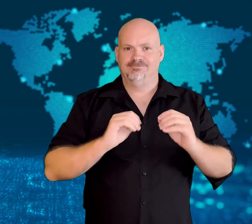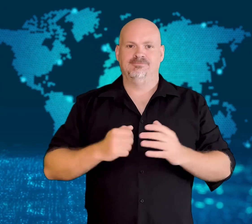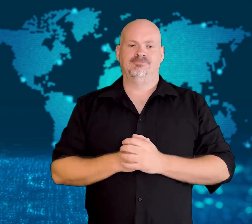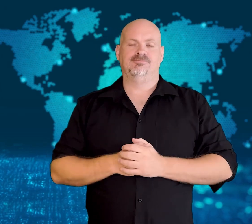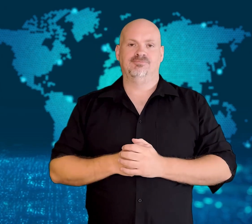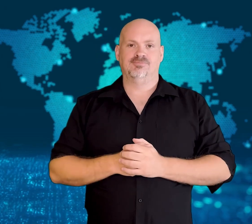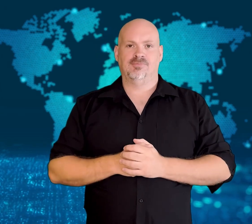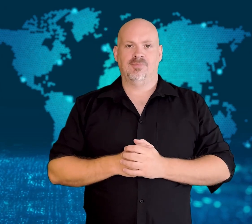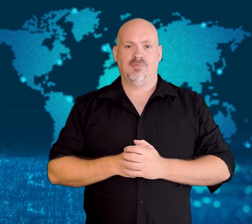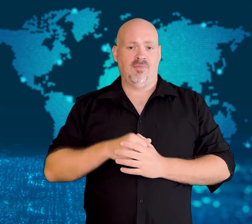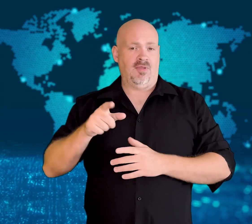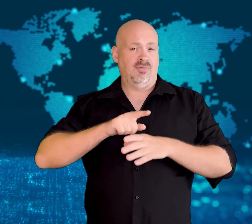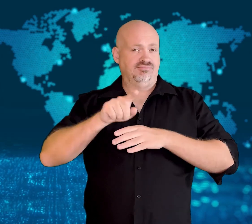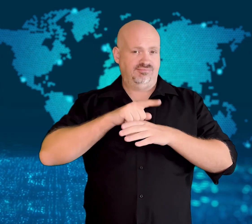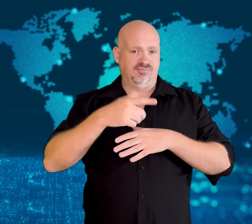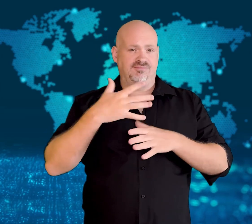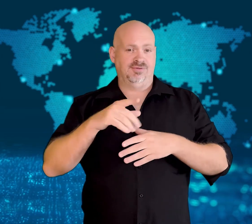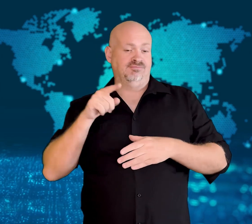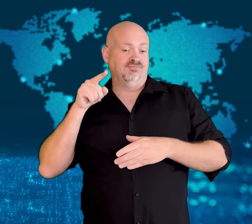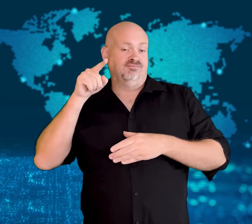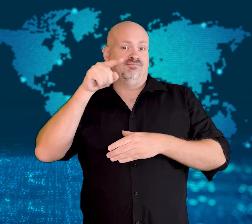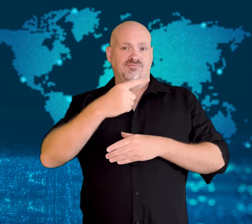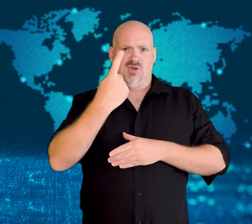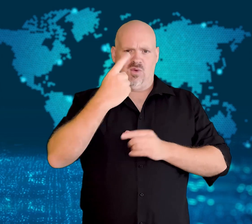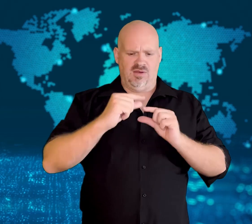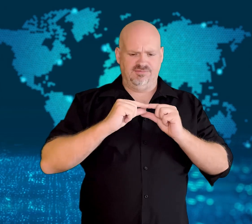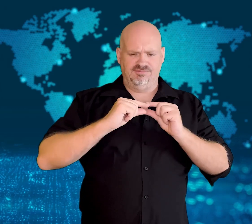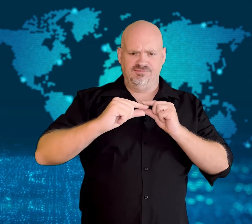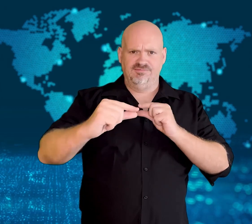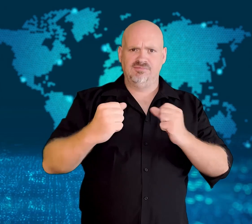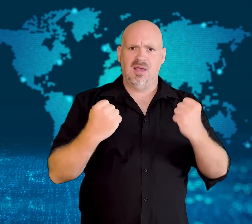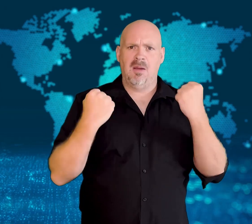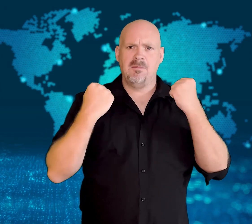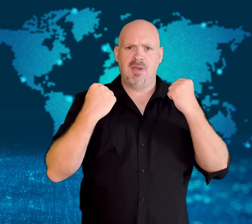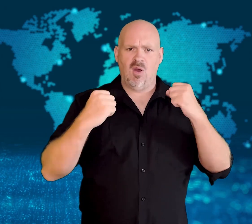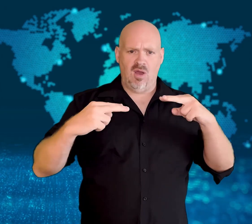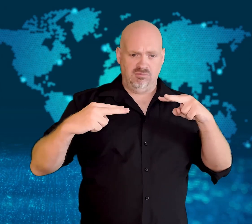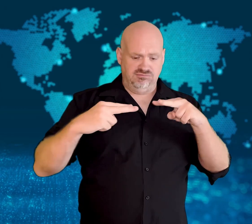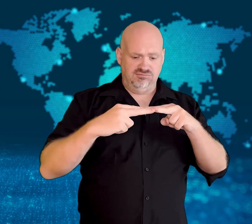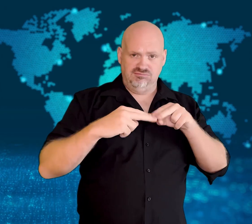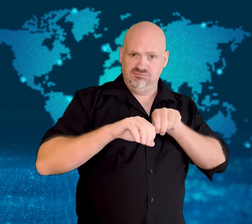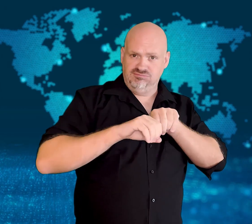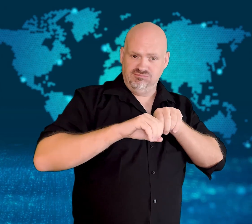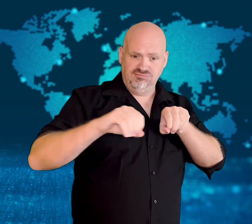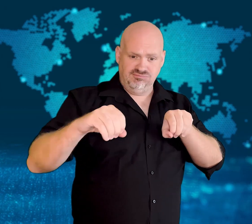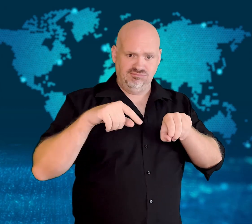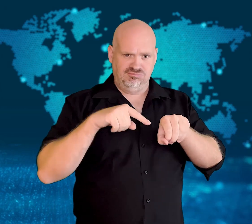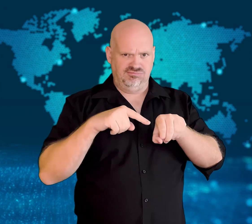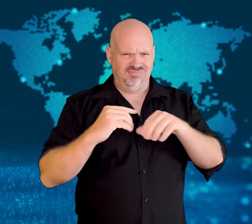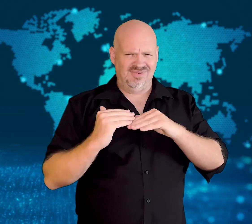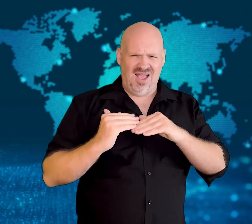When shells hit a high-voltage power line, operators decided